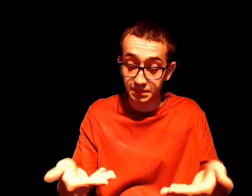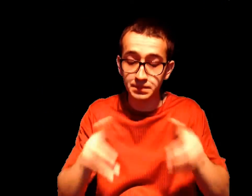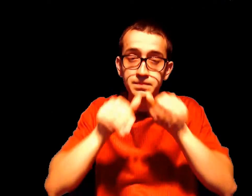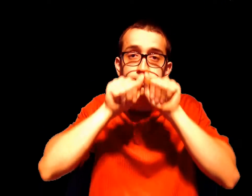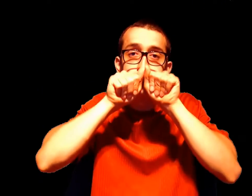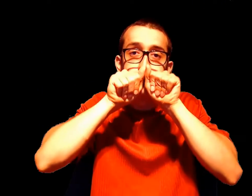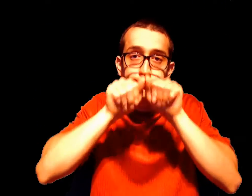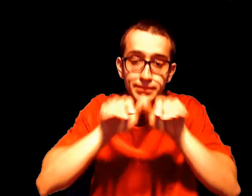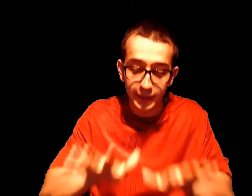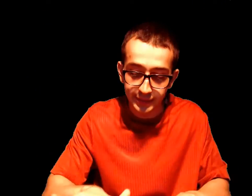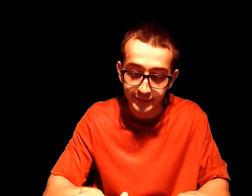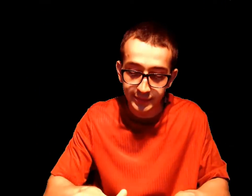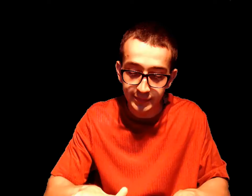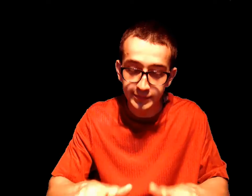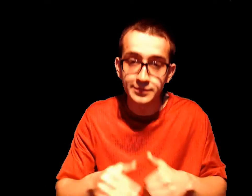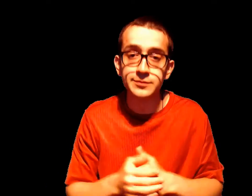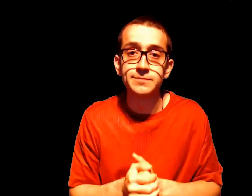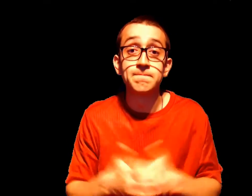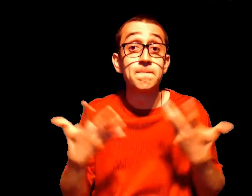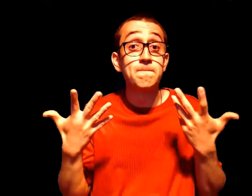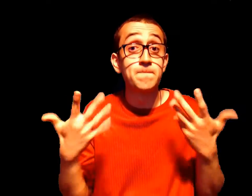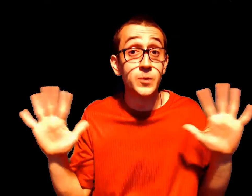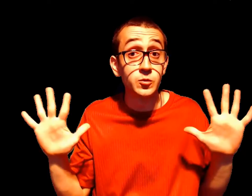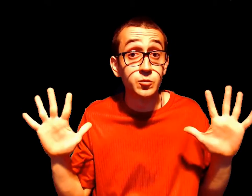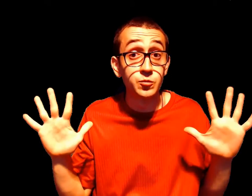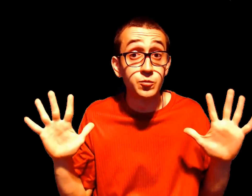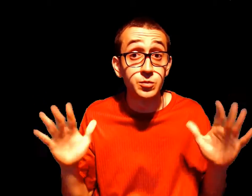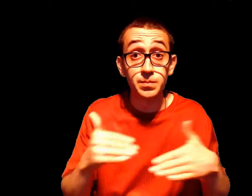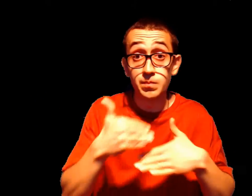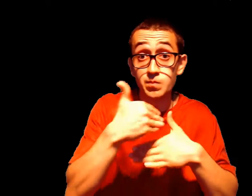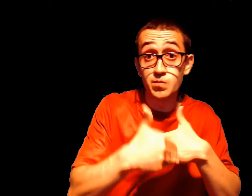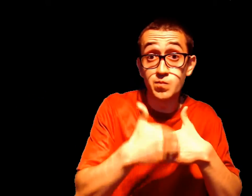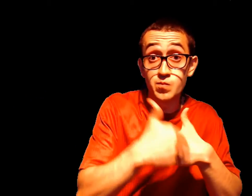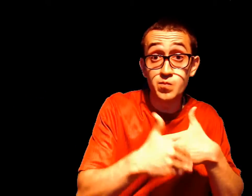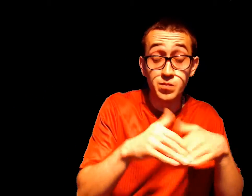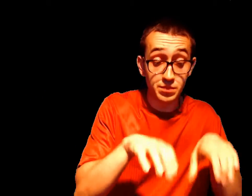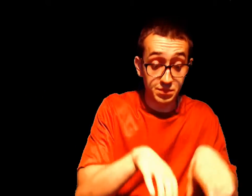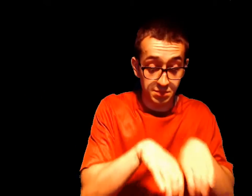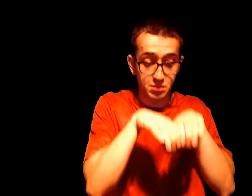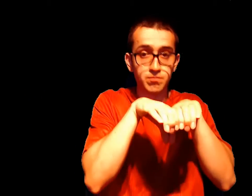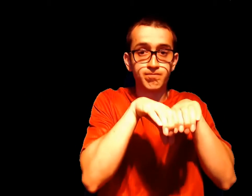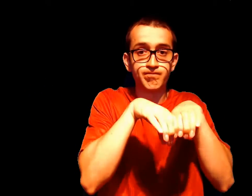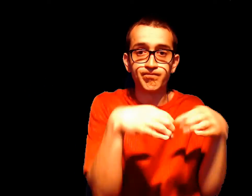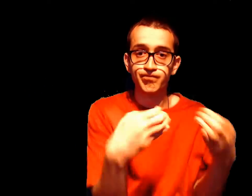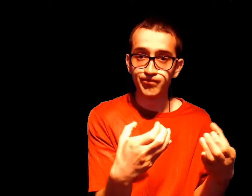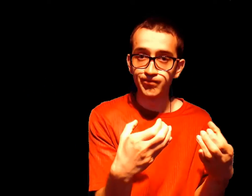he said the blessing, broke the loaves,